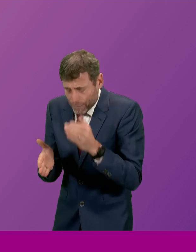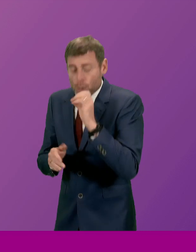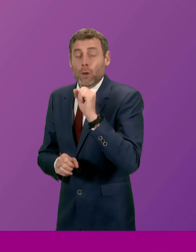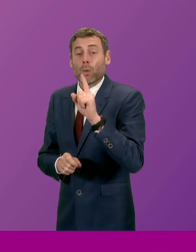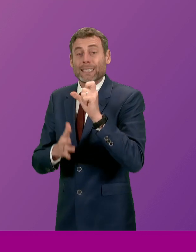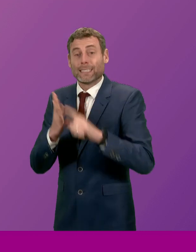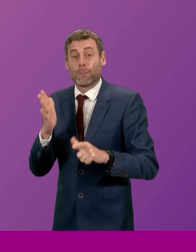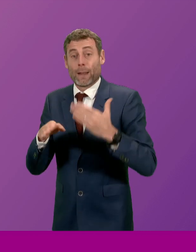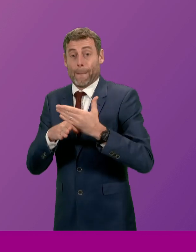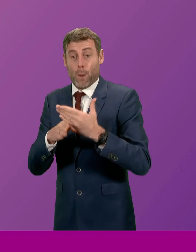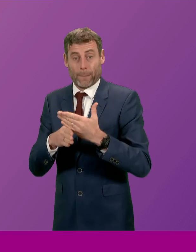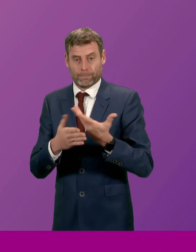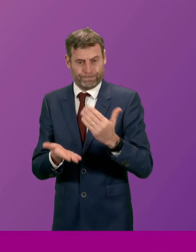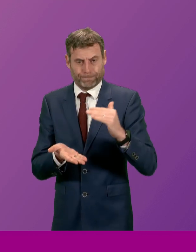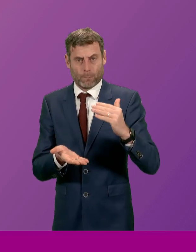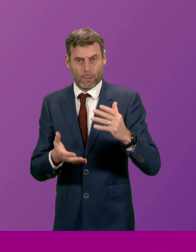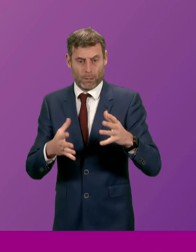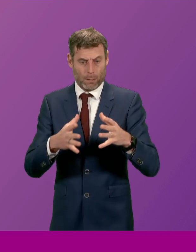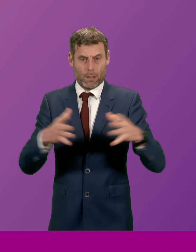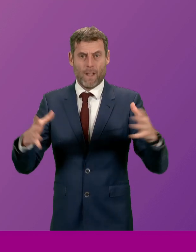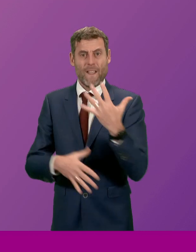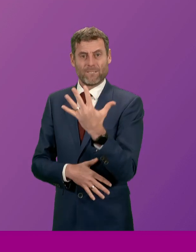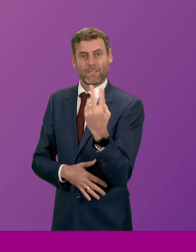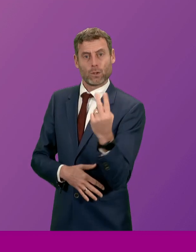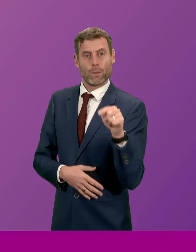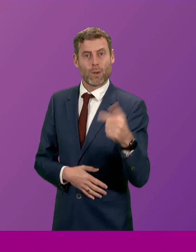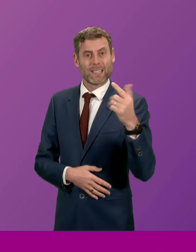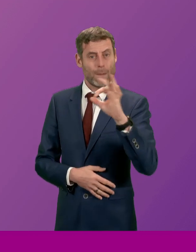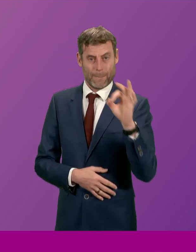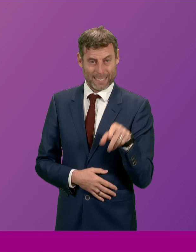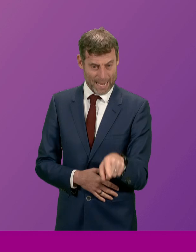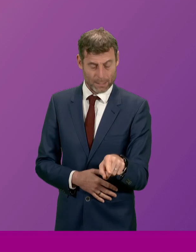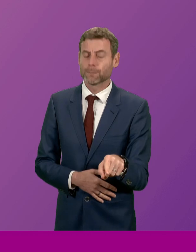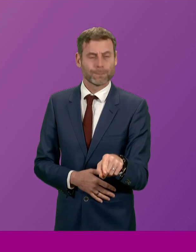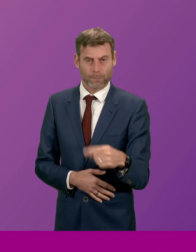the employment rate for disabled people was 52.7 per cent, exceeding our first interim target by